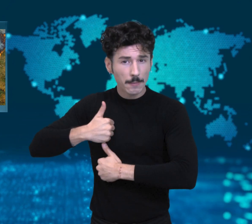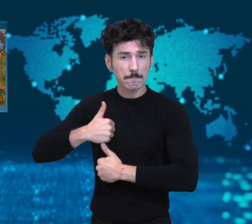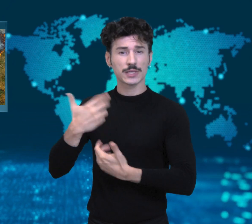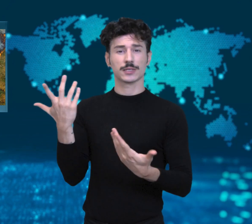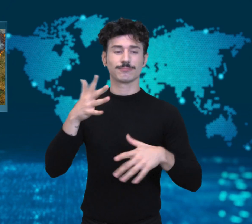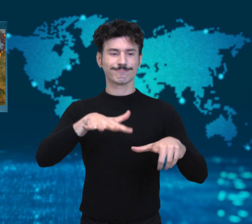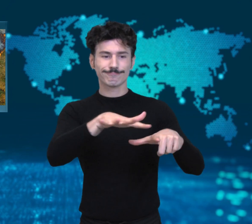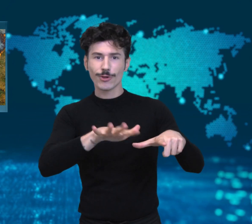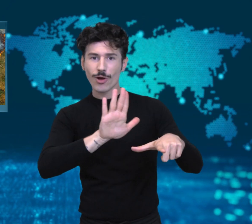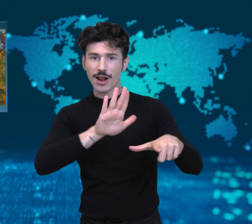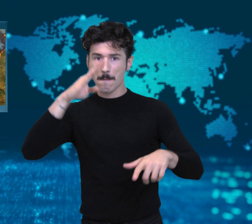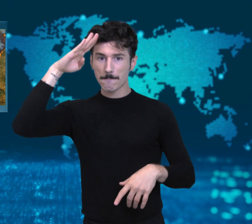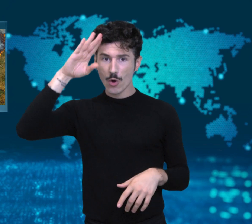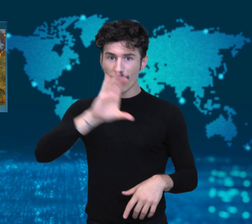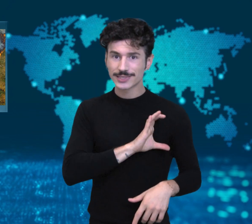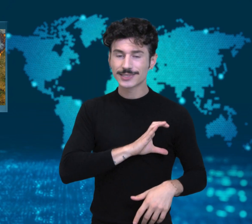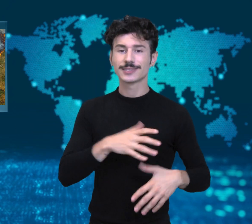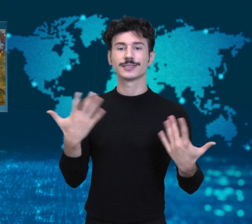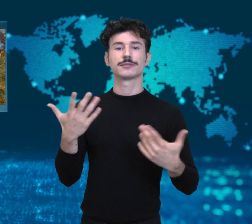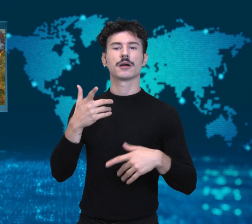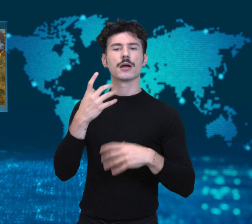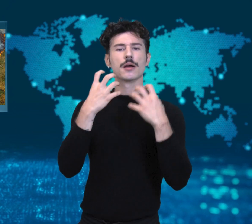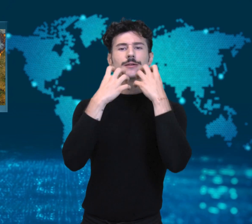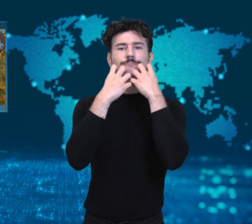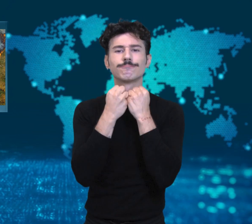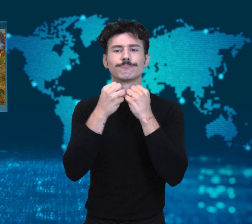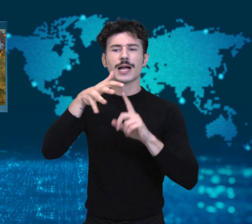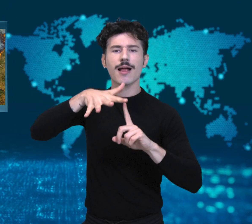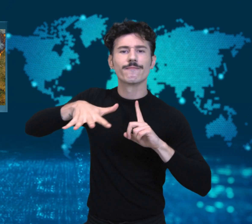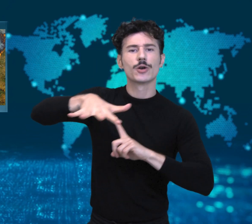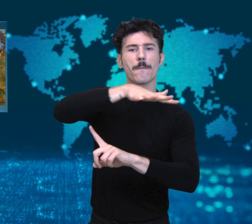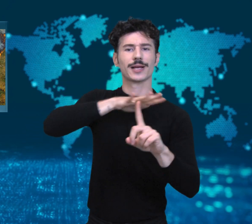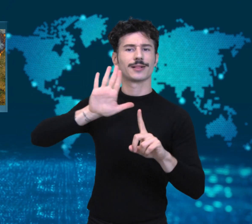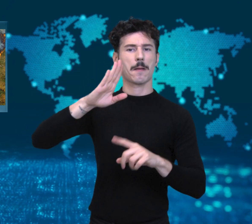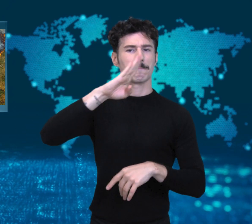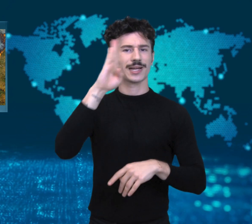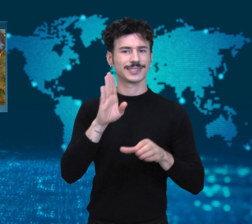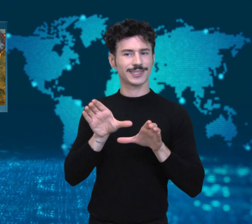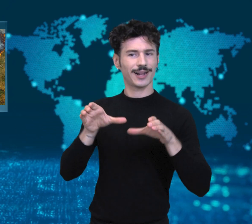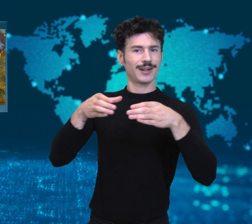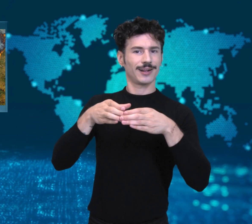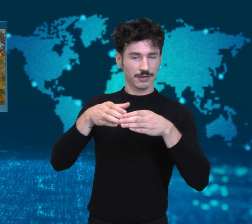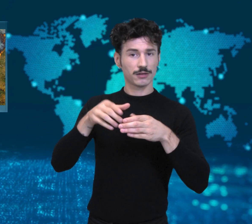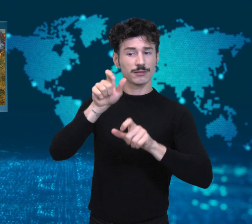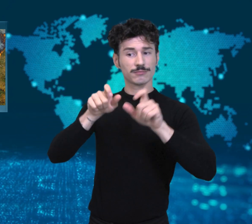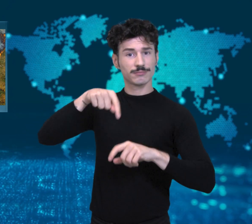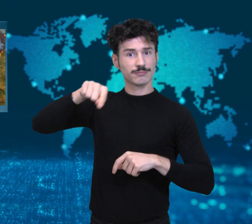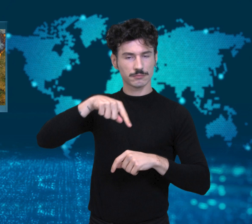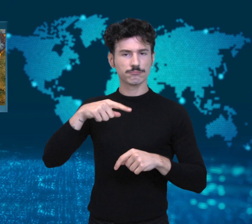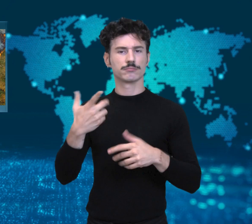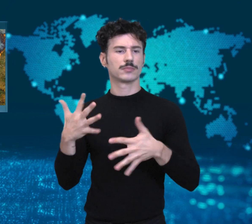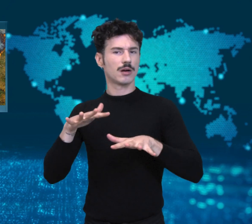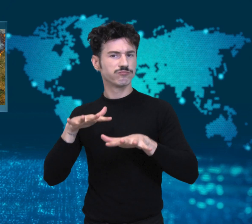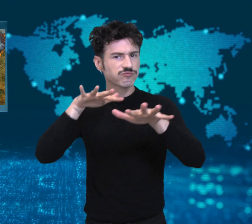Army troops, local police, and workers from the Brazilian Environment Institute